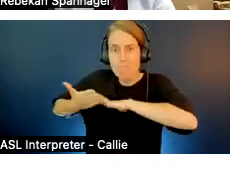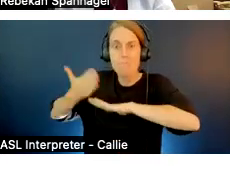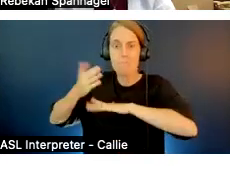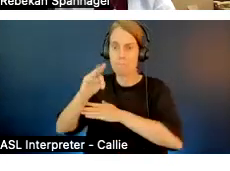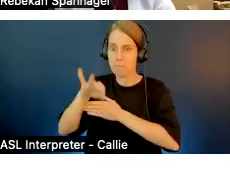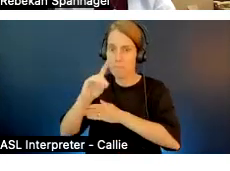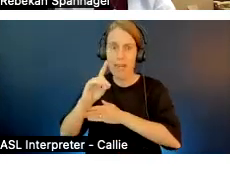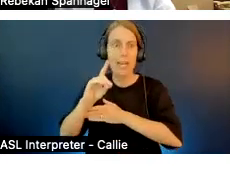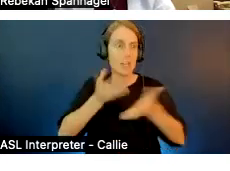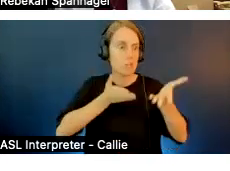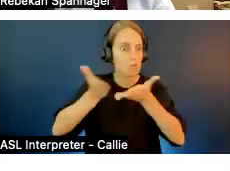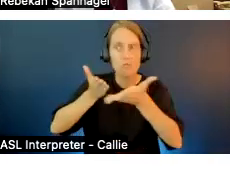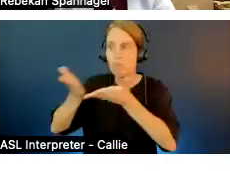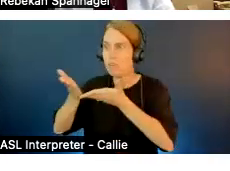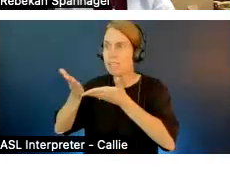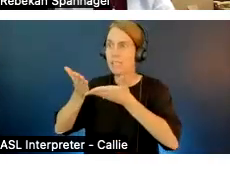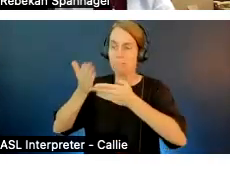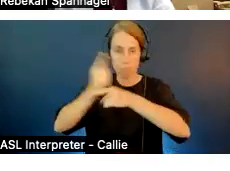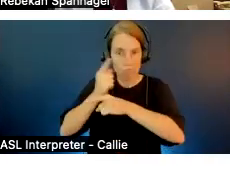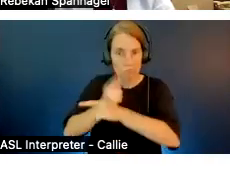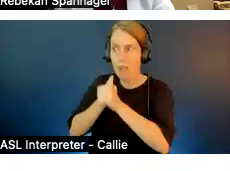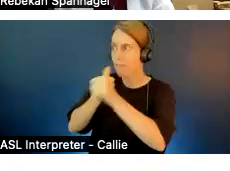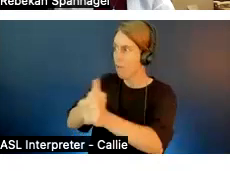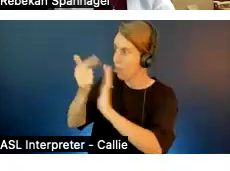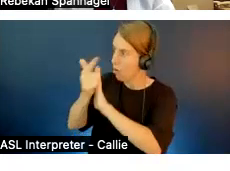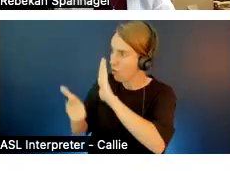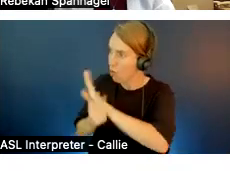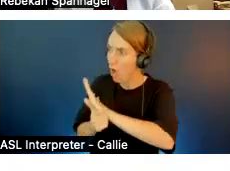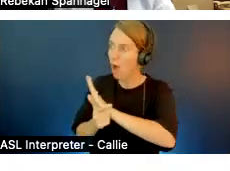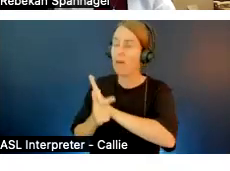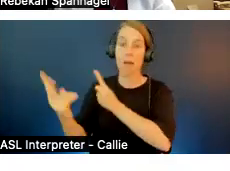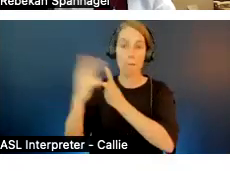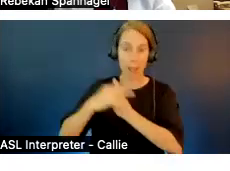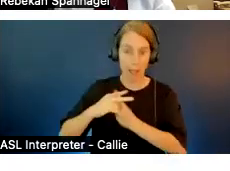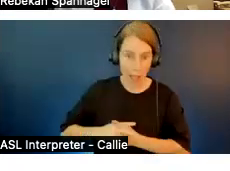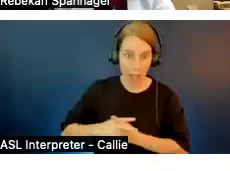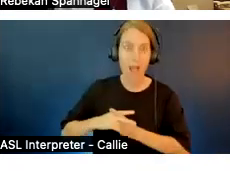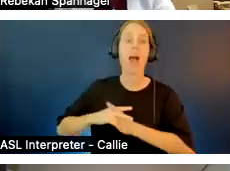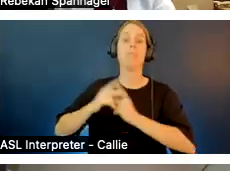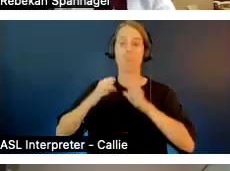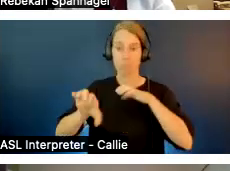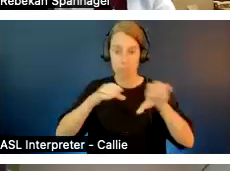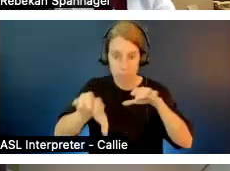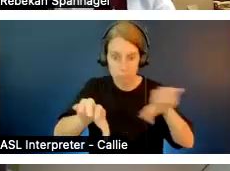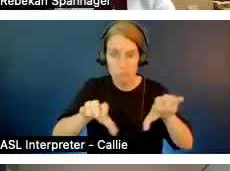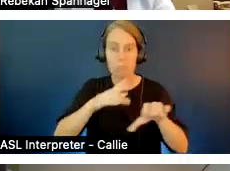and fairly and properly and transparently to the individuals who are receiving services from that